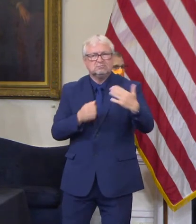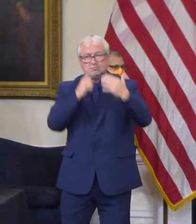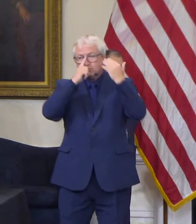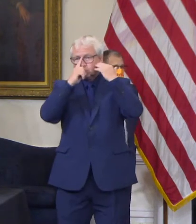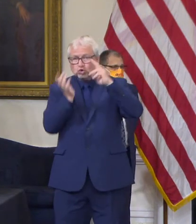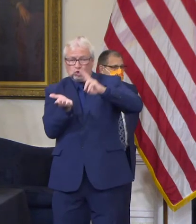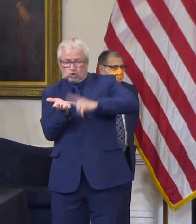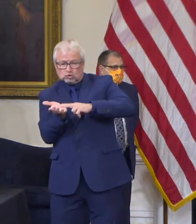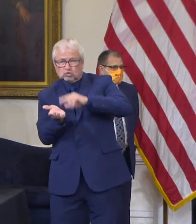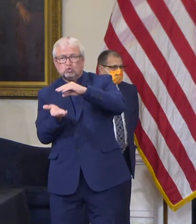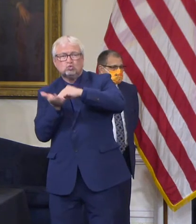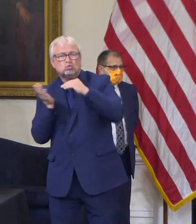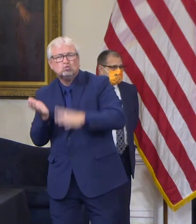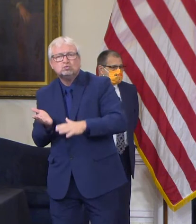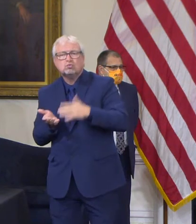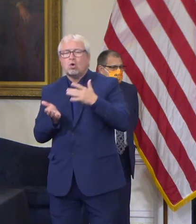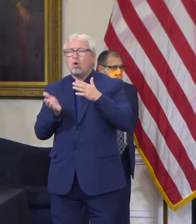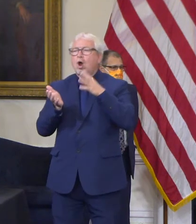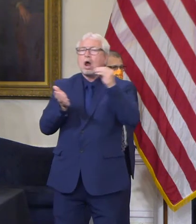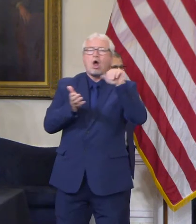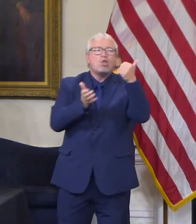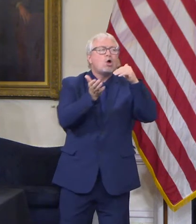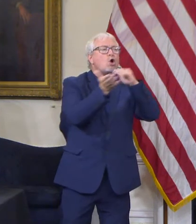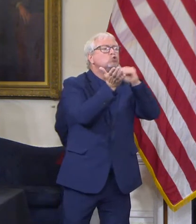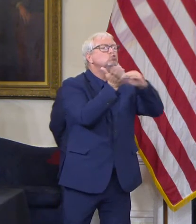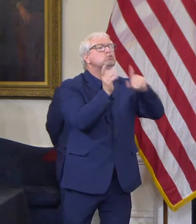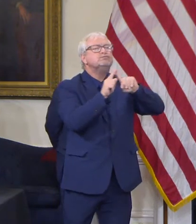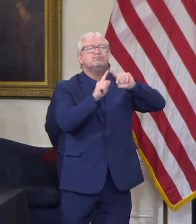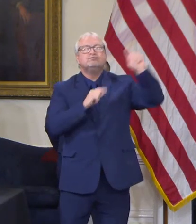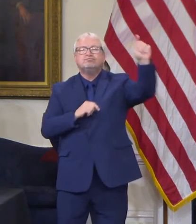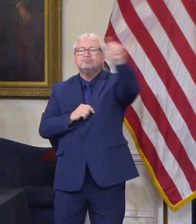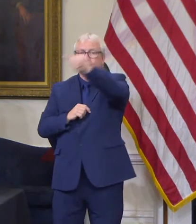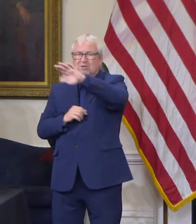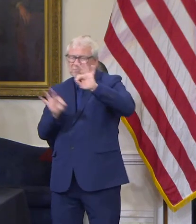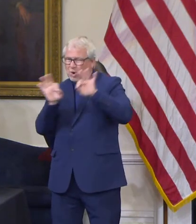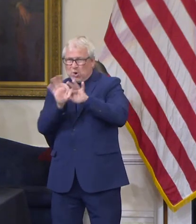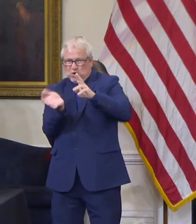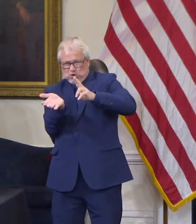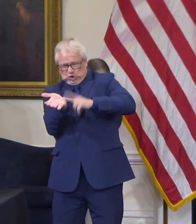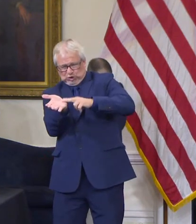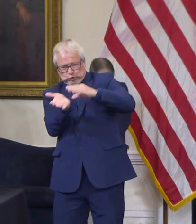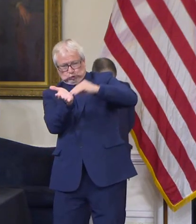Our Secretary of Higher education has again issued a the leaders of all of the state nursing programs to